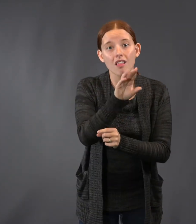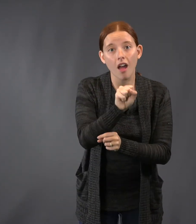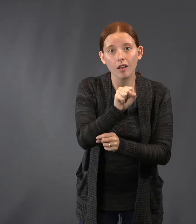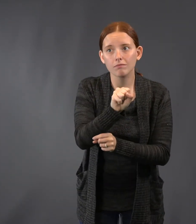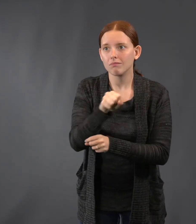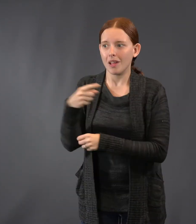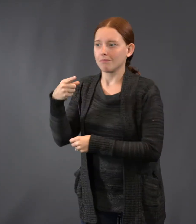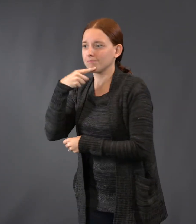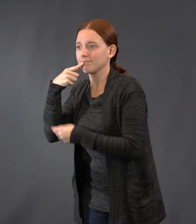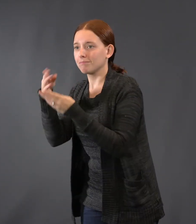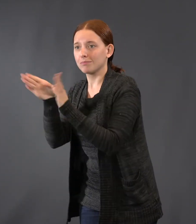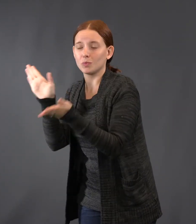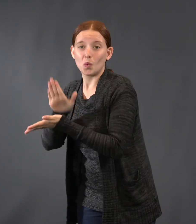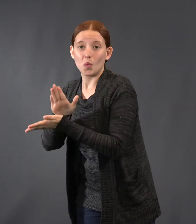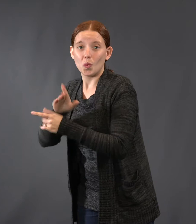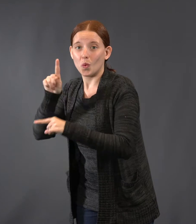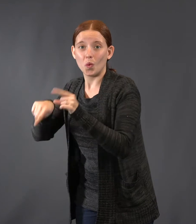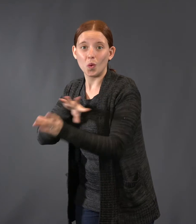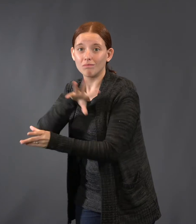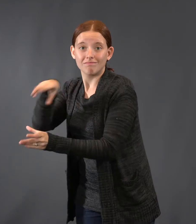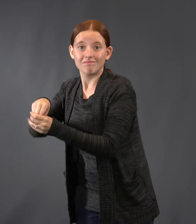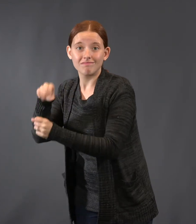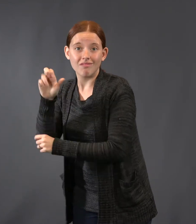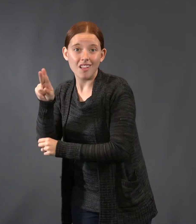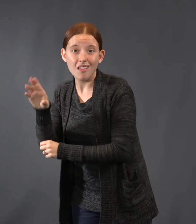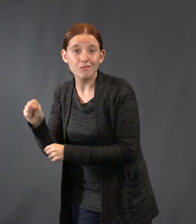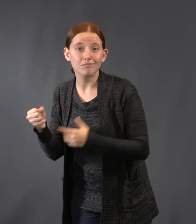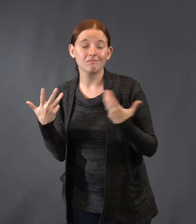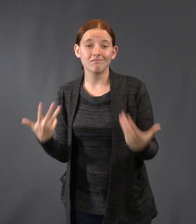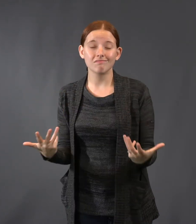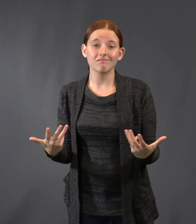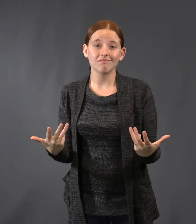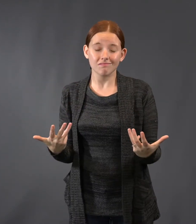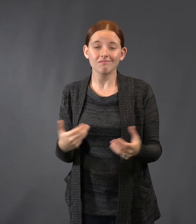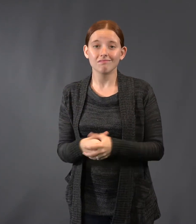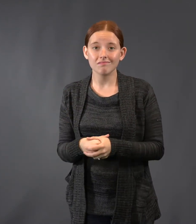My children have also been able to join clubs. Something they wouldn't have been able to do